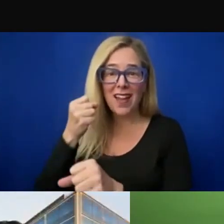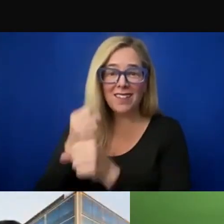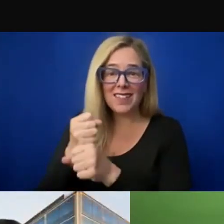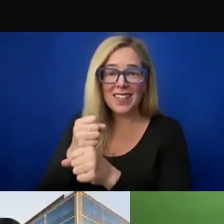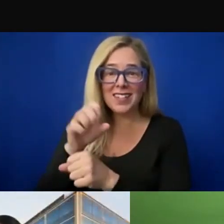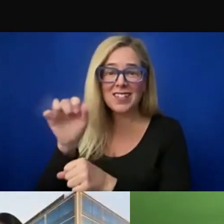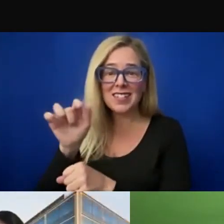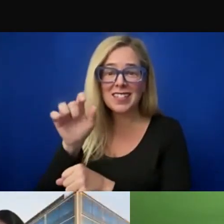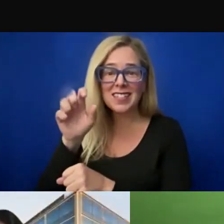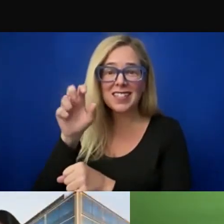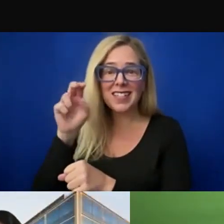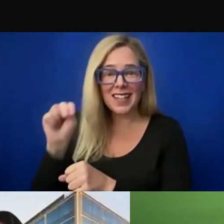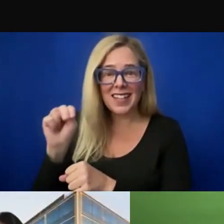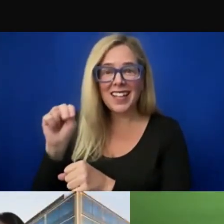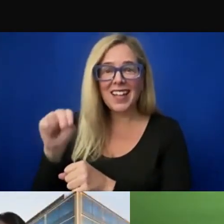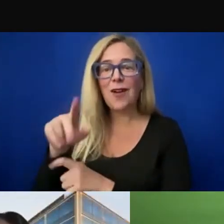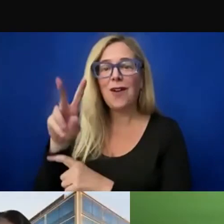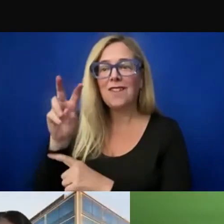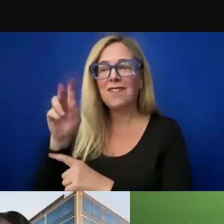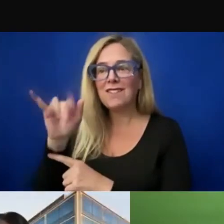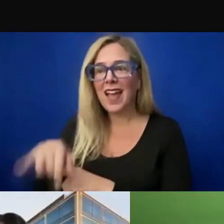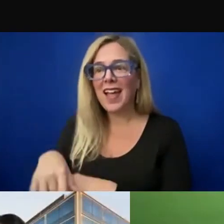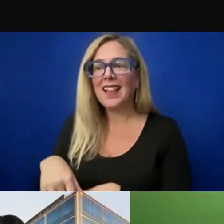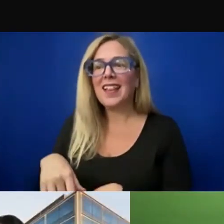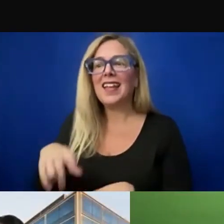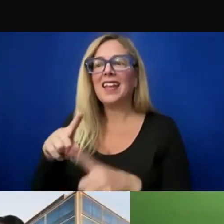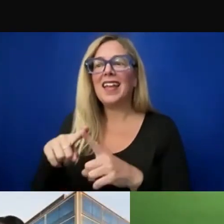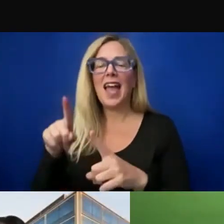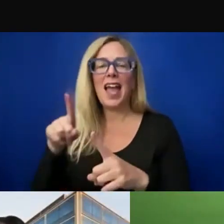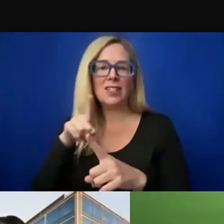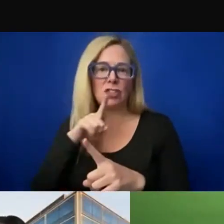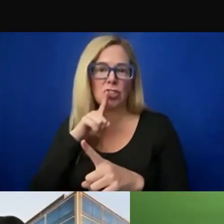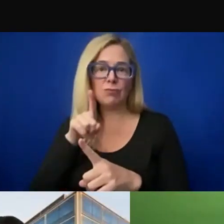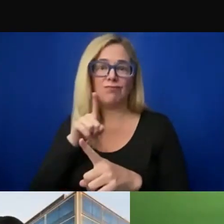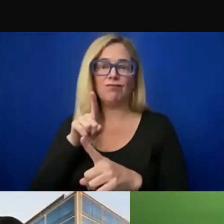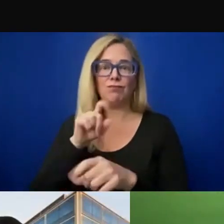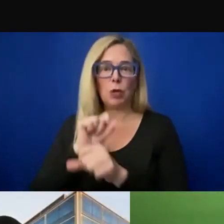in artificial intelligence in healthcare, and co-leads the National Academy of Medicine's